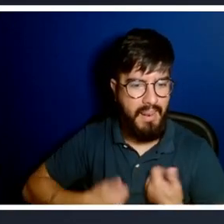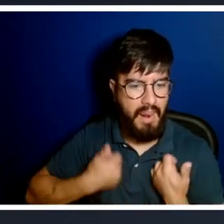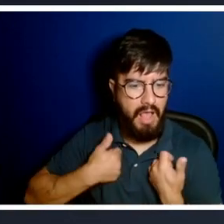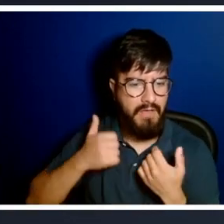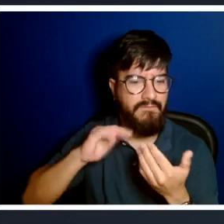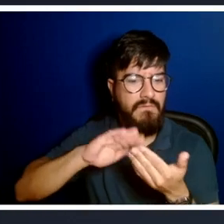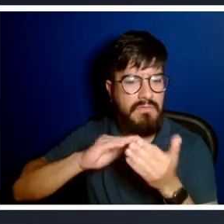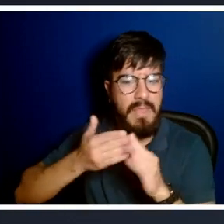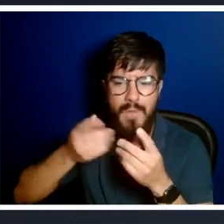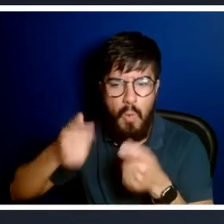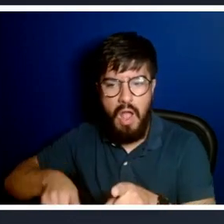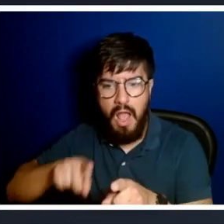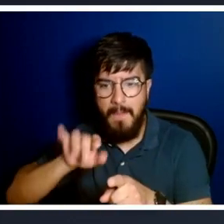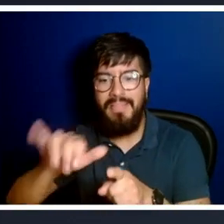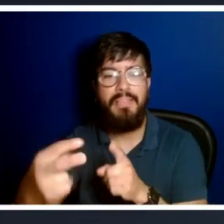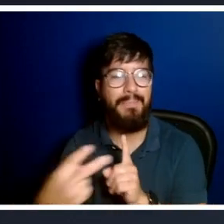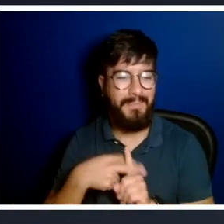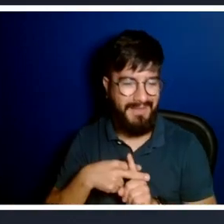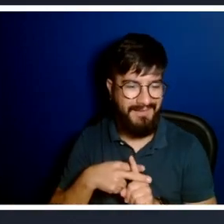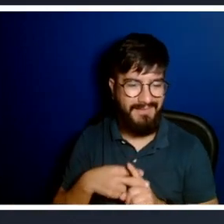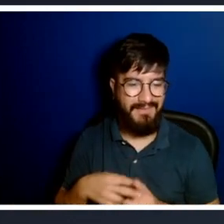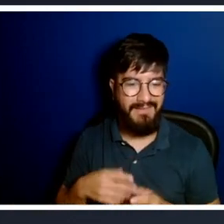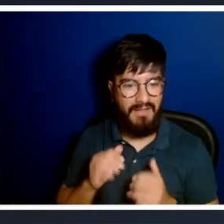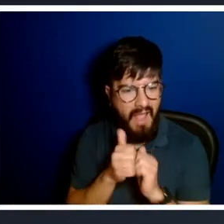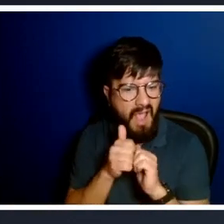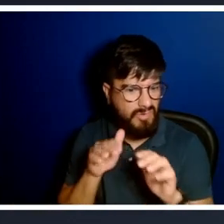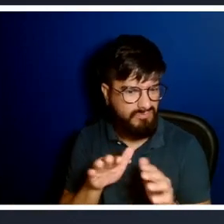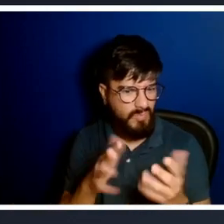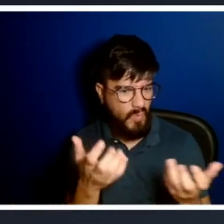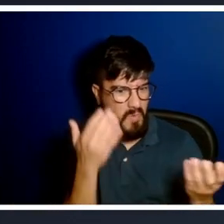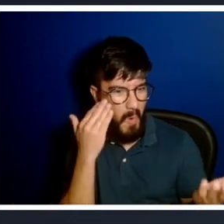that's awesome, Alison, that you all do that. But I do want to talk about the collaboration that